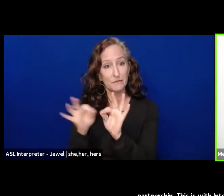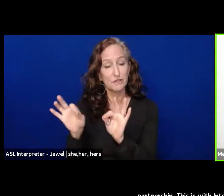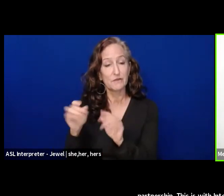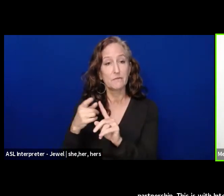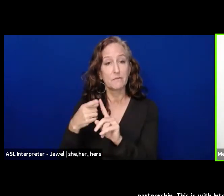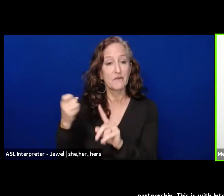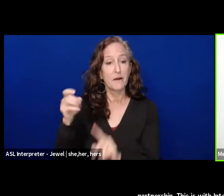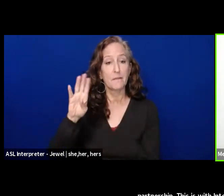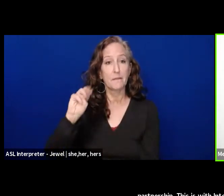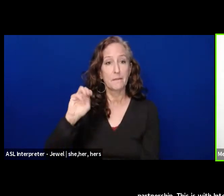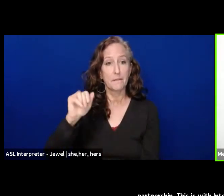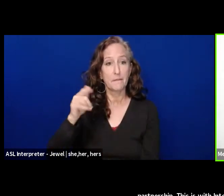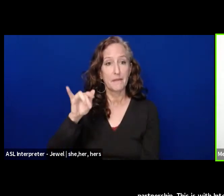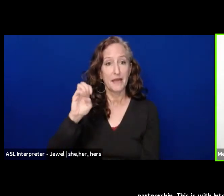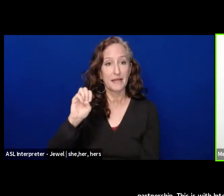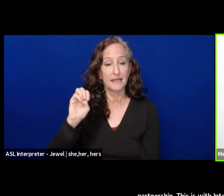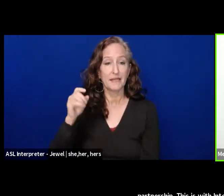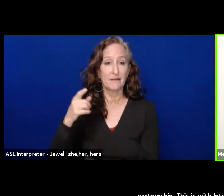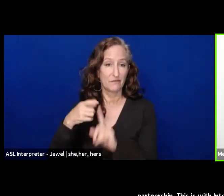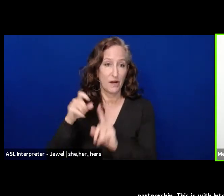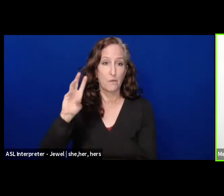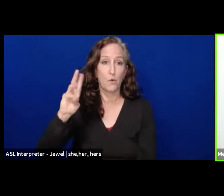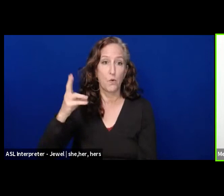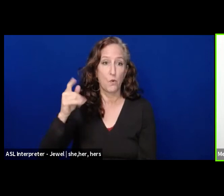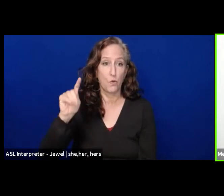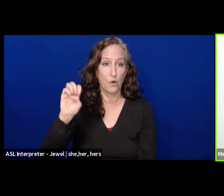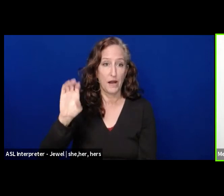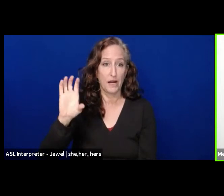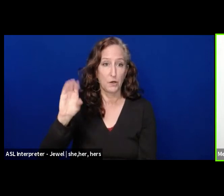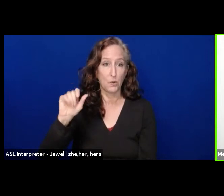Please, if you want to turn on captions, just go to the bottom of the screen and click on